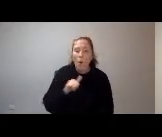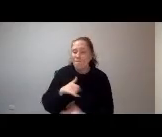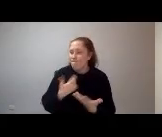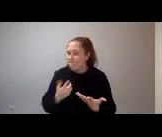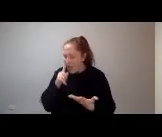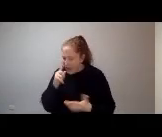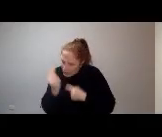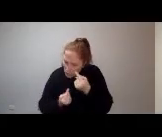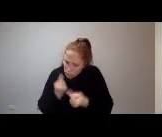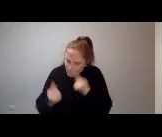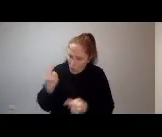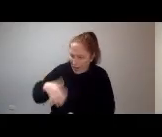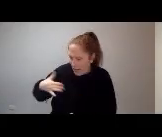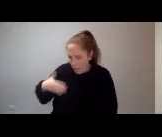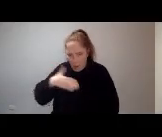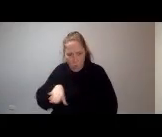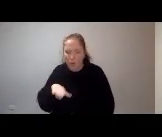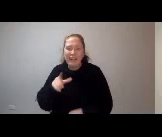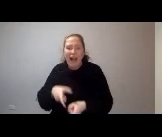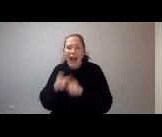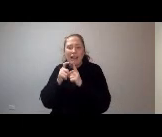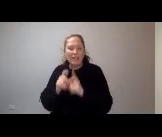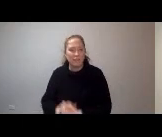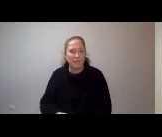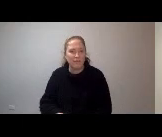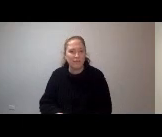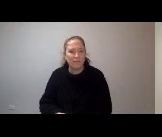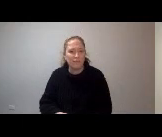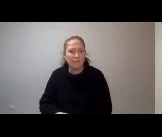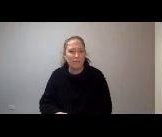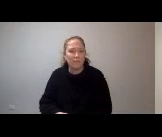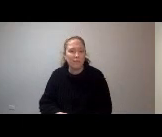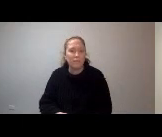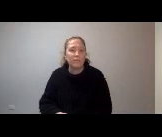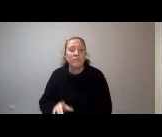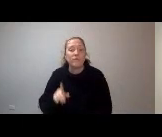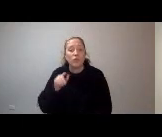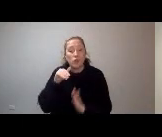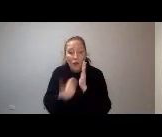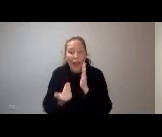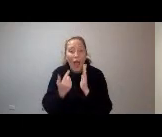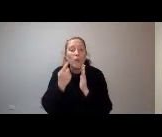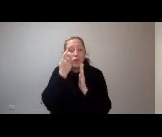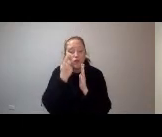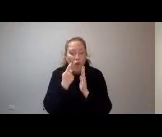The other way in which we've done it, increasingly we're doing it is through regulatory standards. If you look,